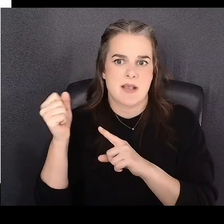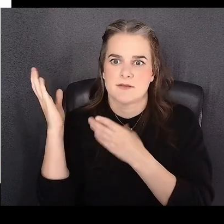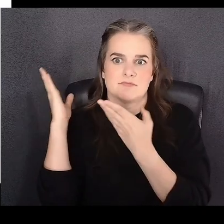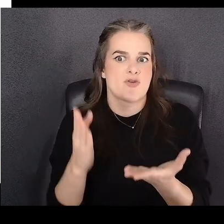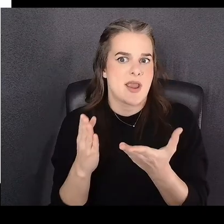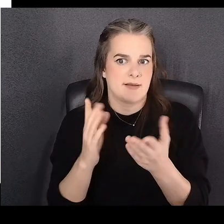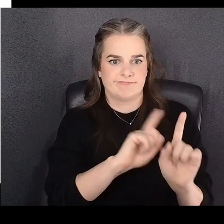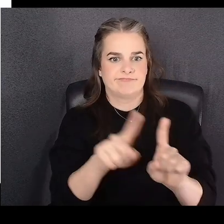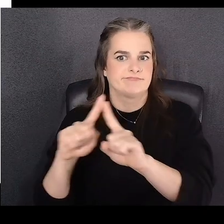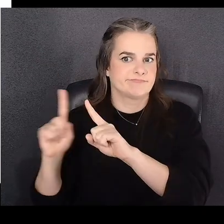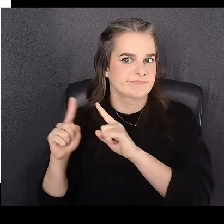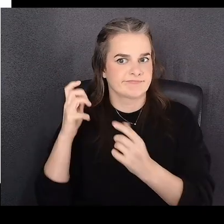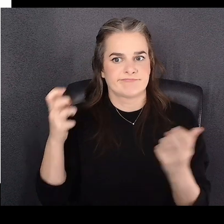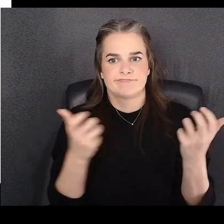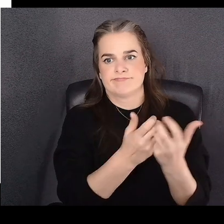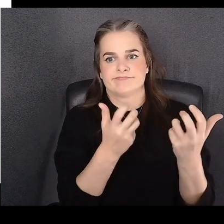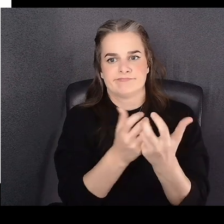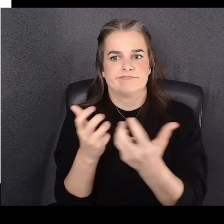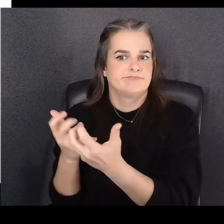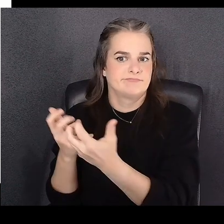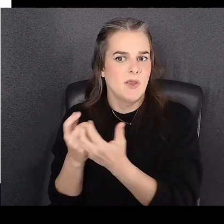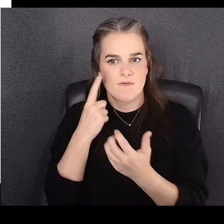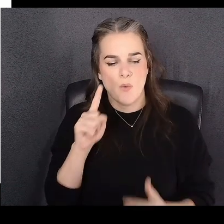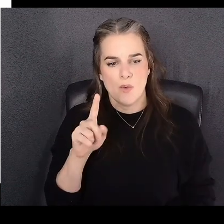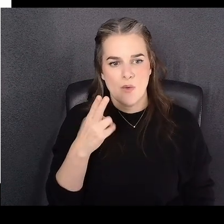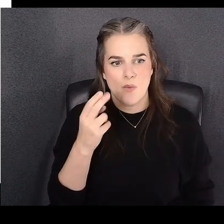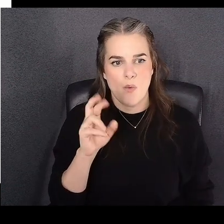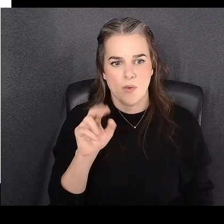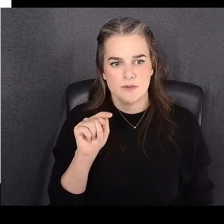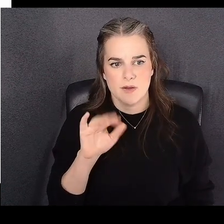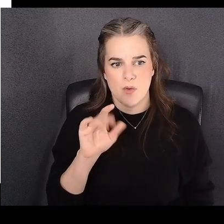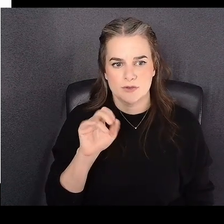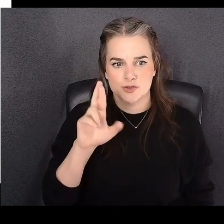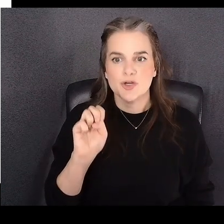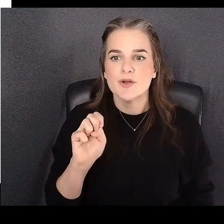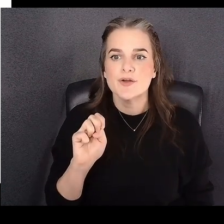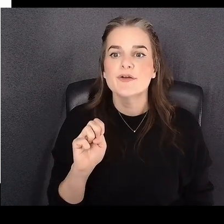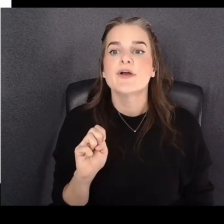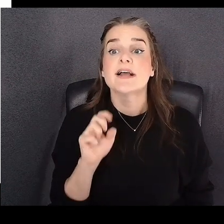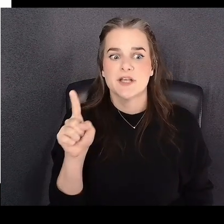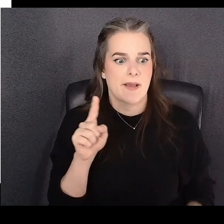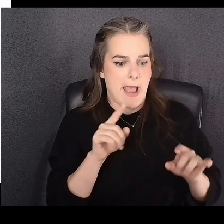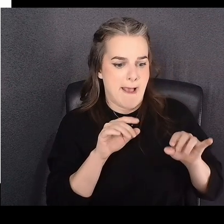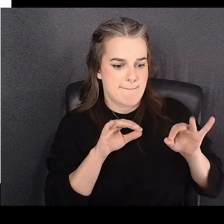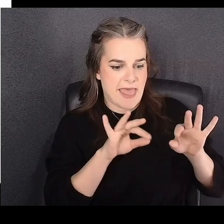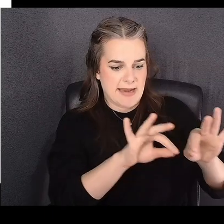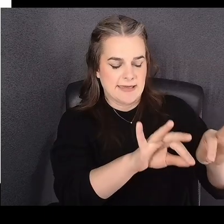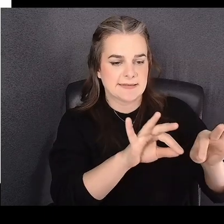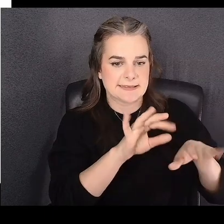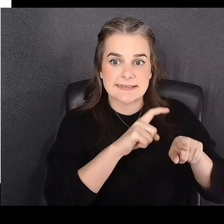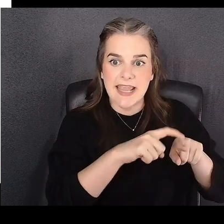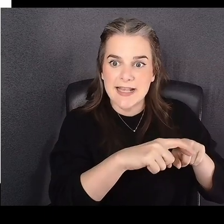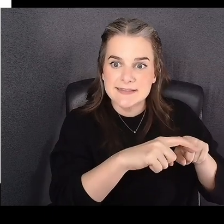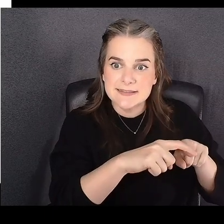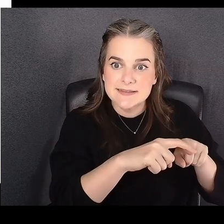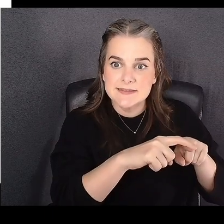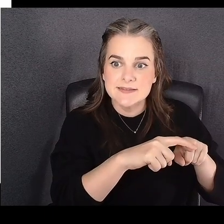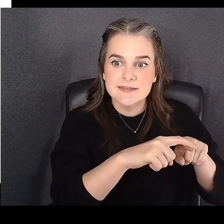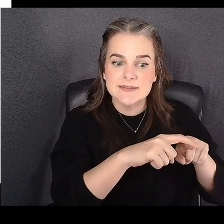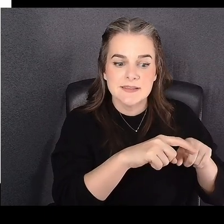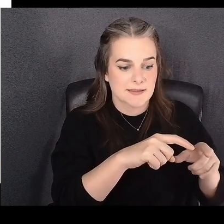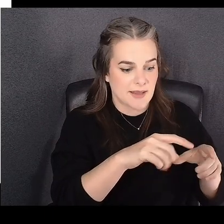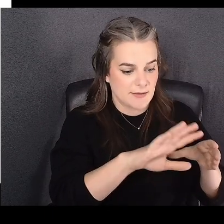Simple as planting seeds, and then transferring that to a pot,